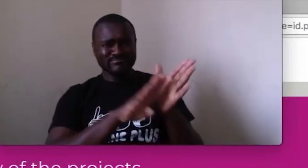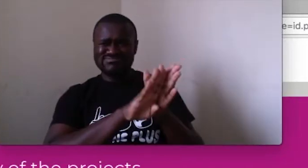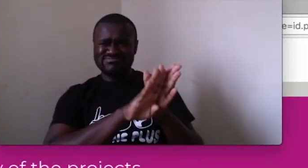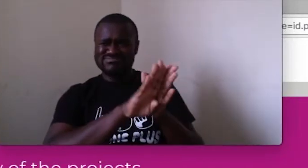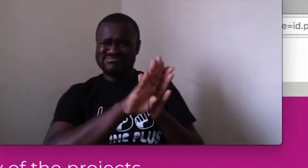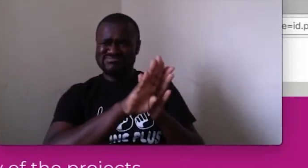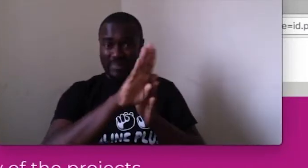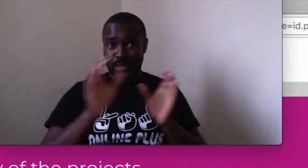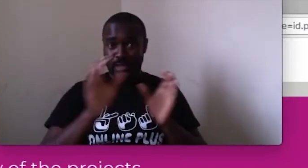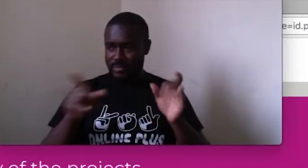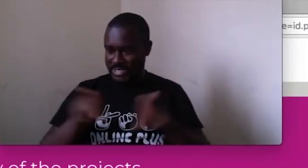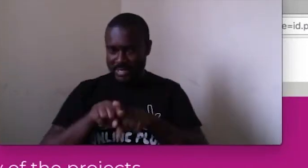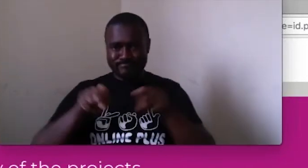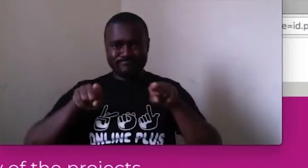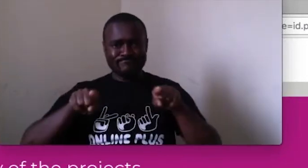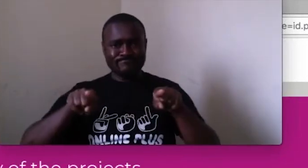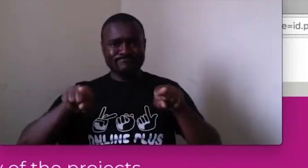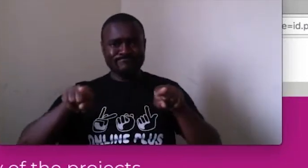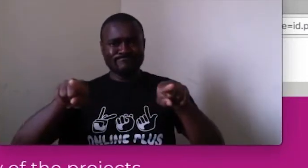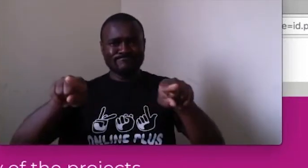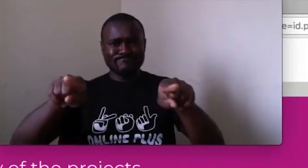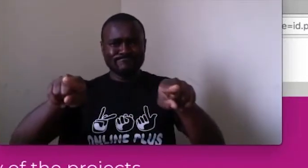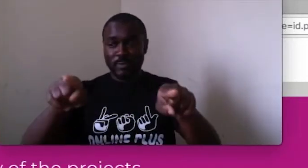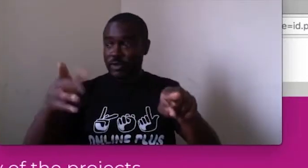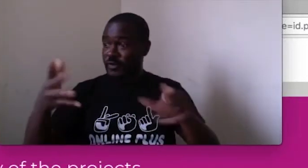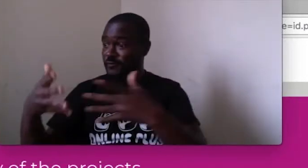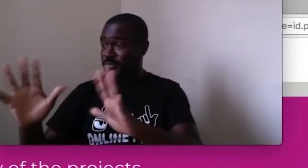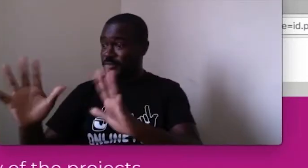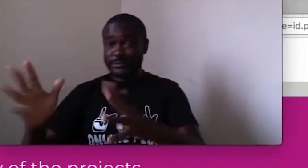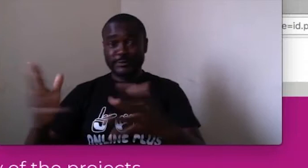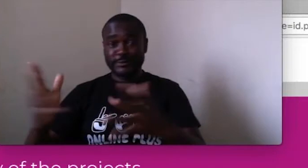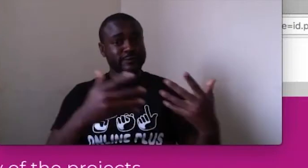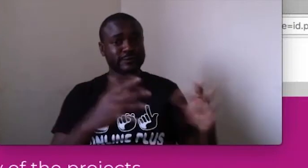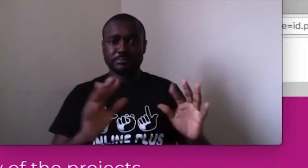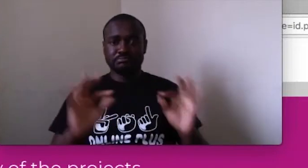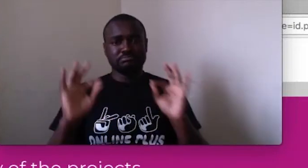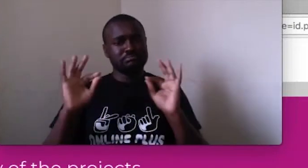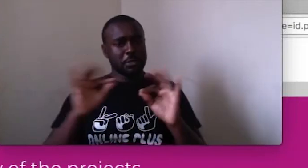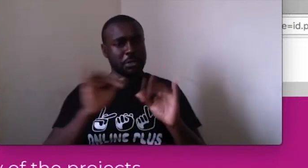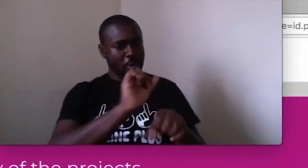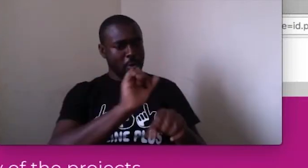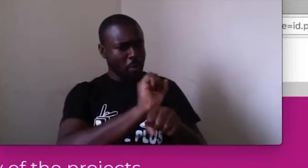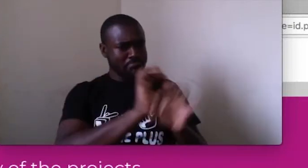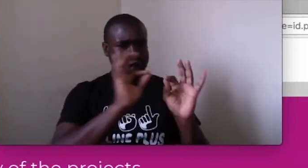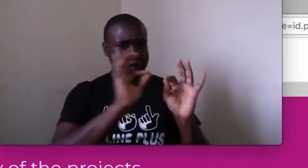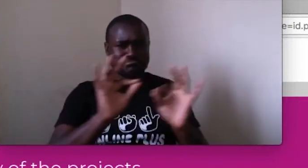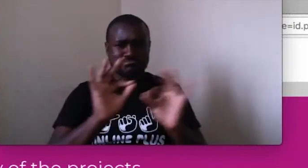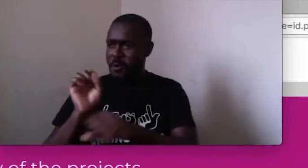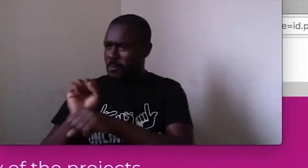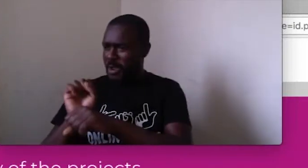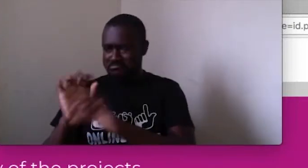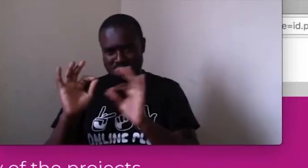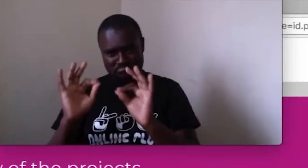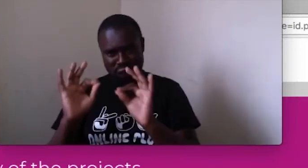the web app as an individual and as the company and I finished everything